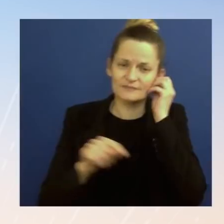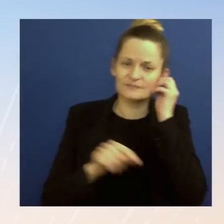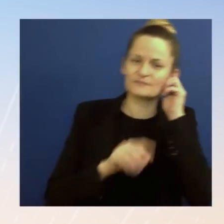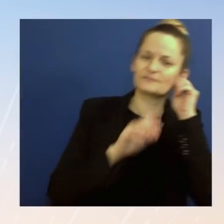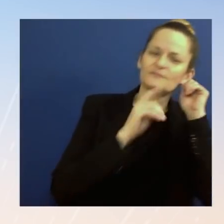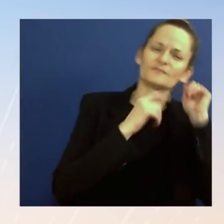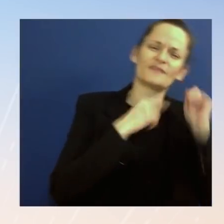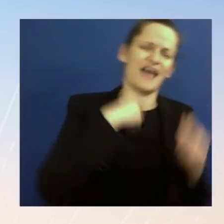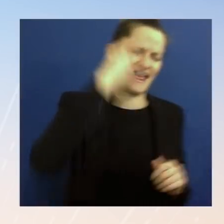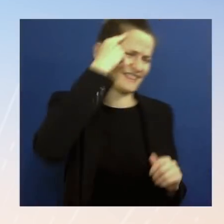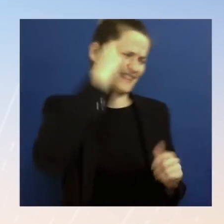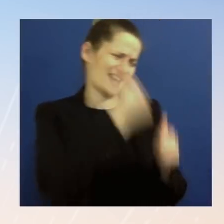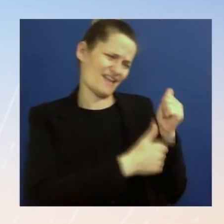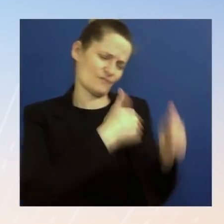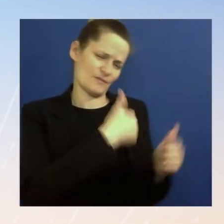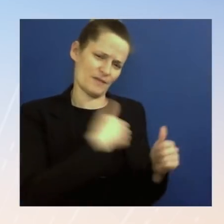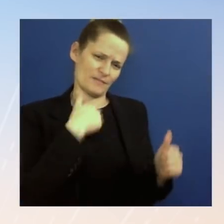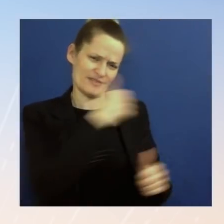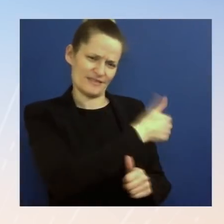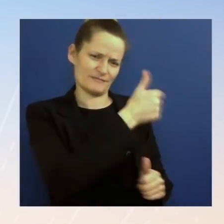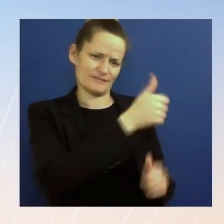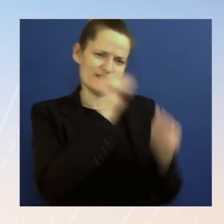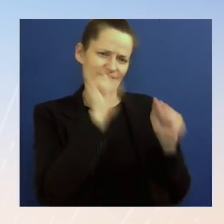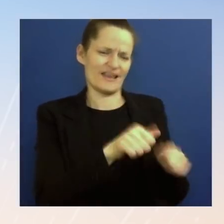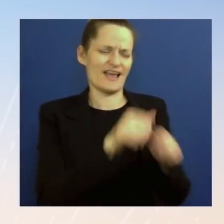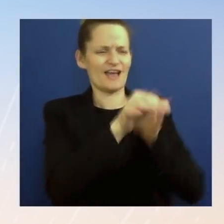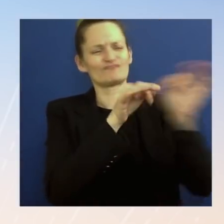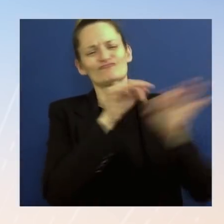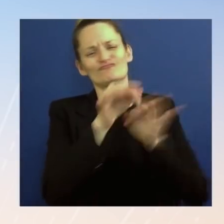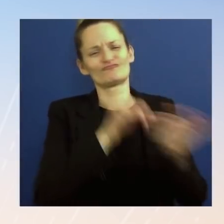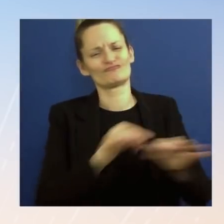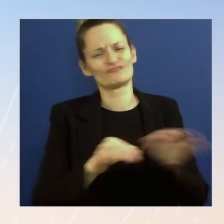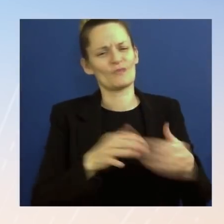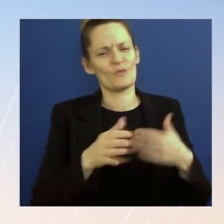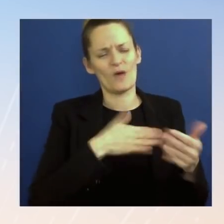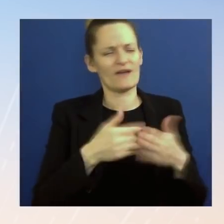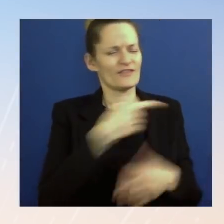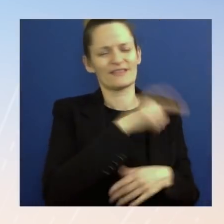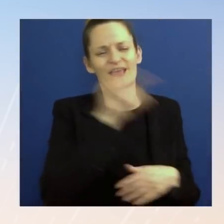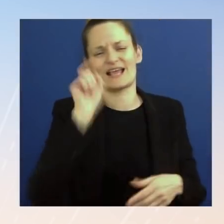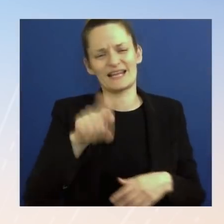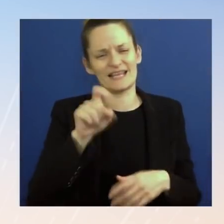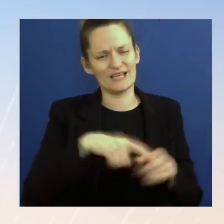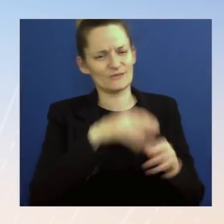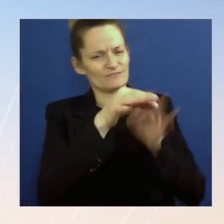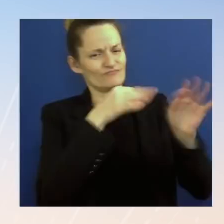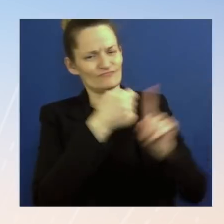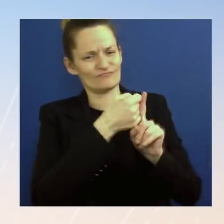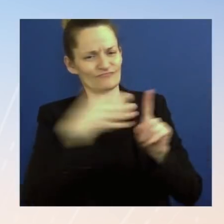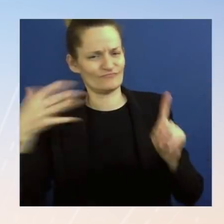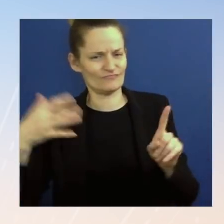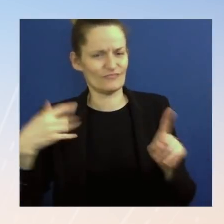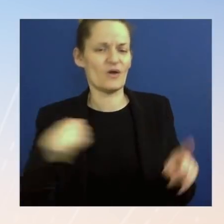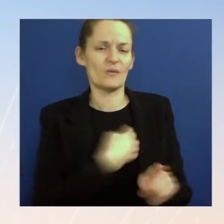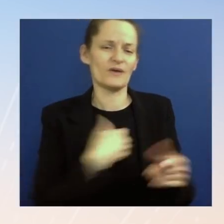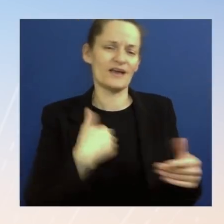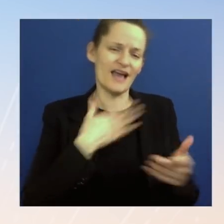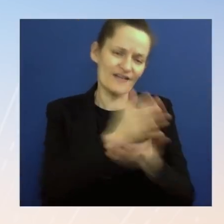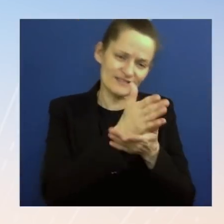and from this administration. We have a range of executive authorities -- the President does, I should say, has a range of executive authorities.